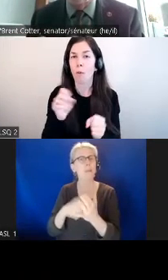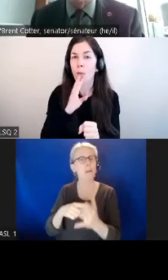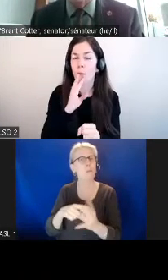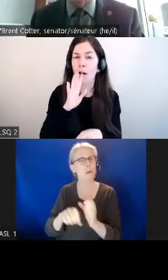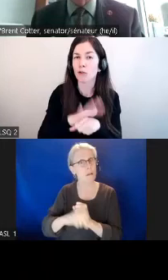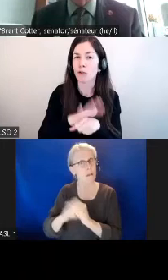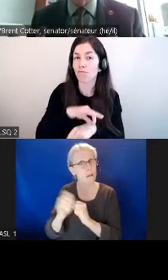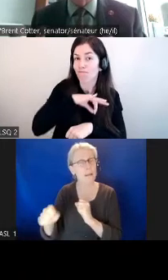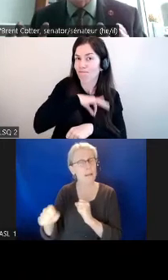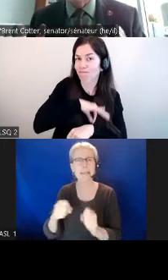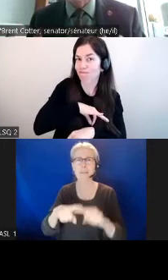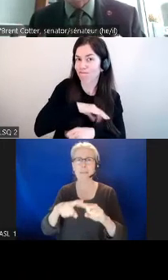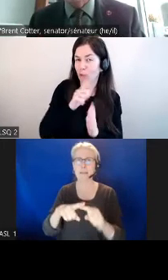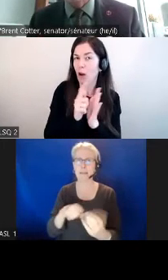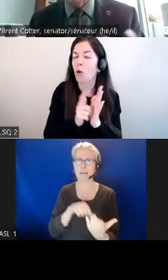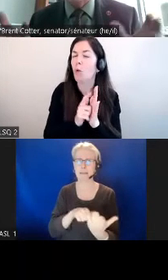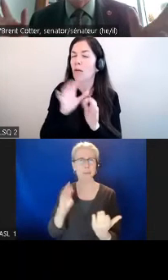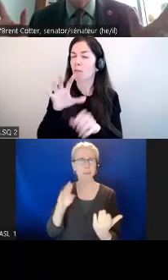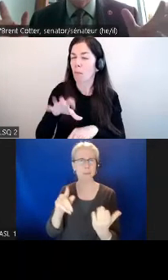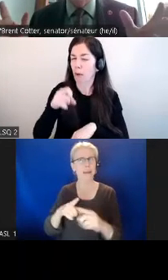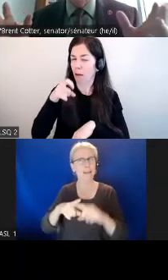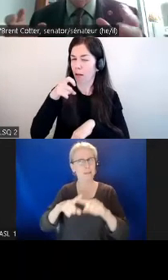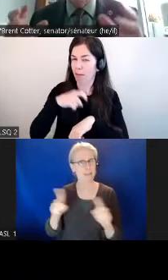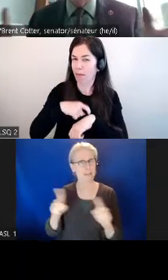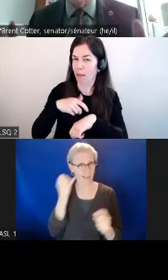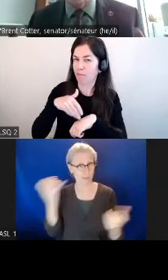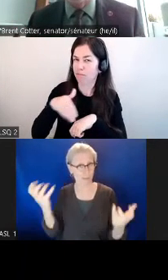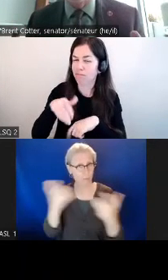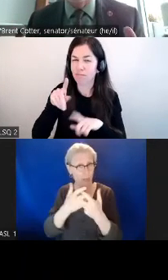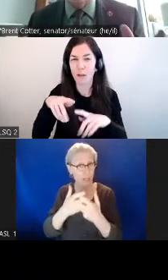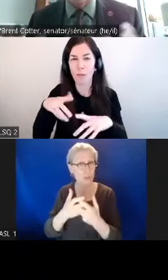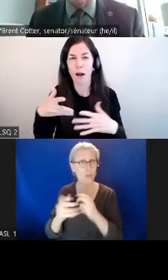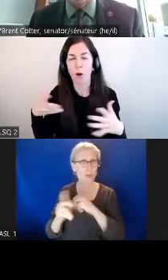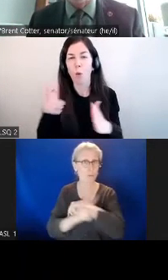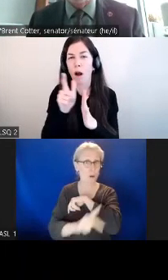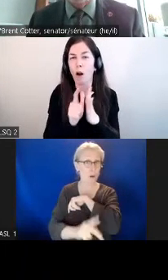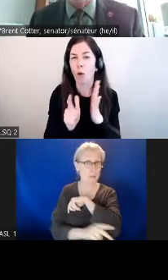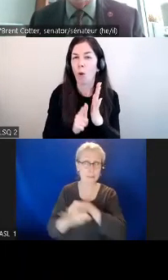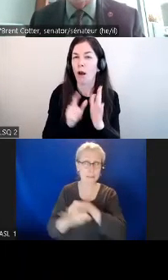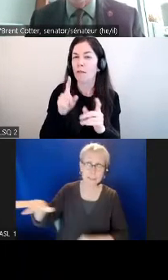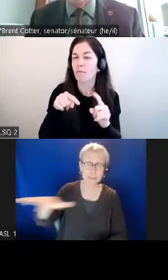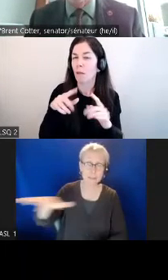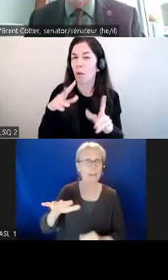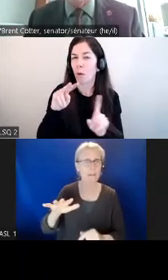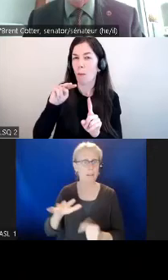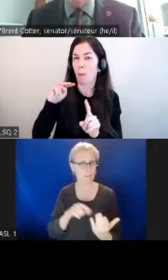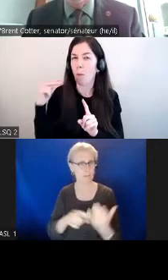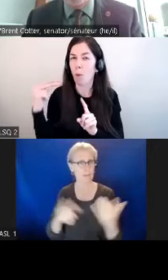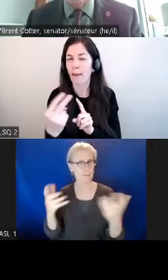THE BILL. AND IT DEPEND ON THE VIEWPOINTS OF THE PARLIAMENTARIANS ON THAT QUESTION. WHAT NORMALLY